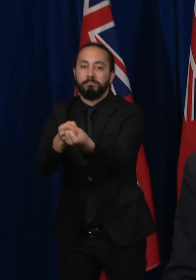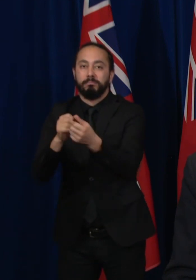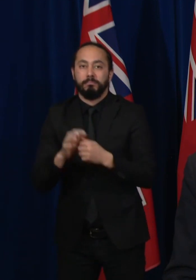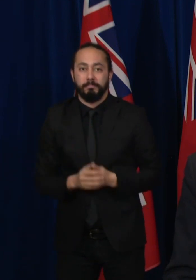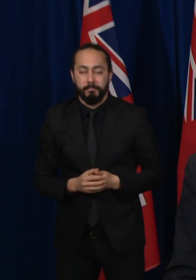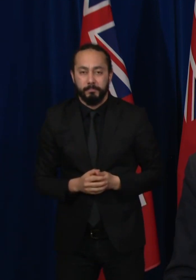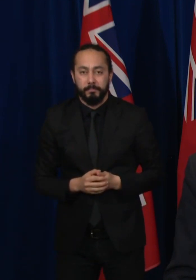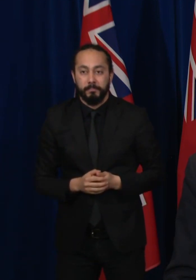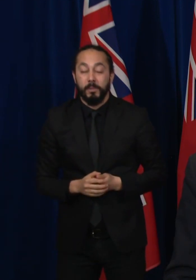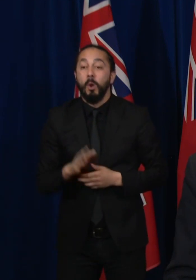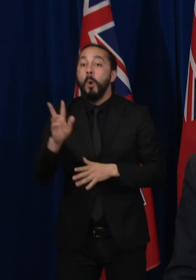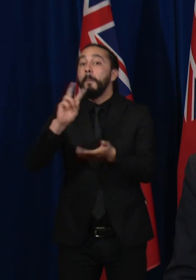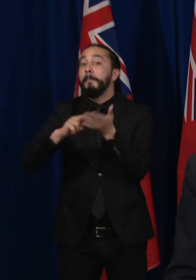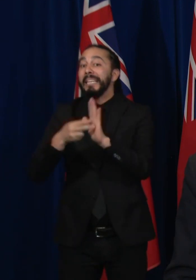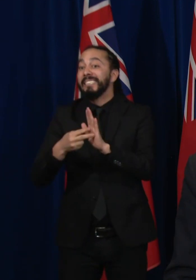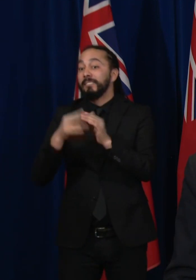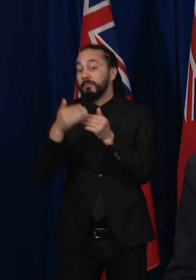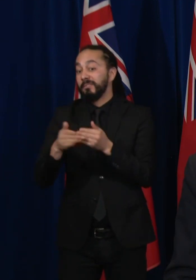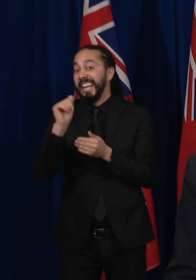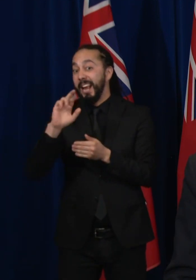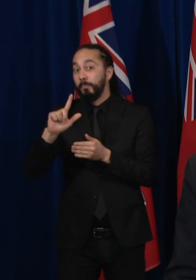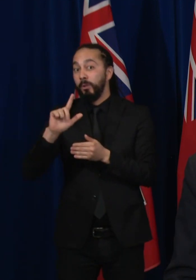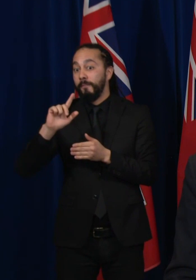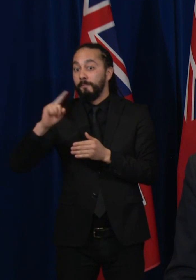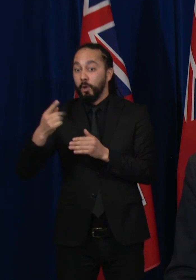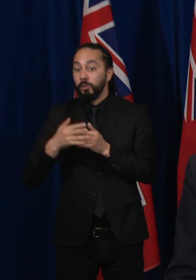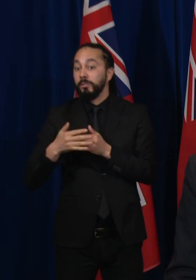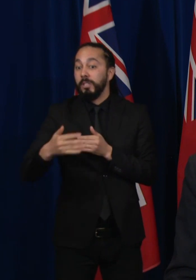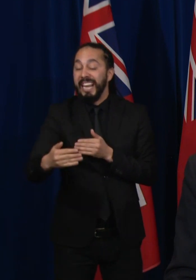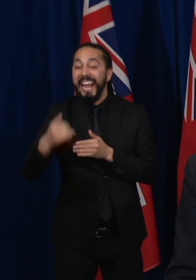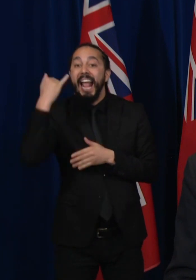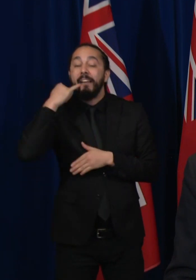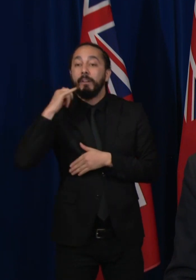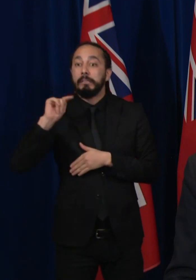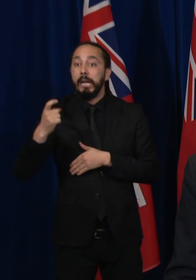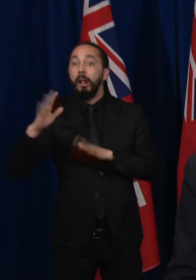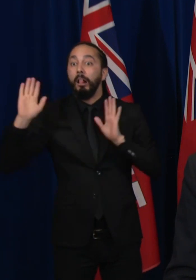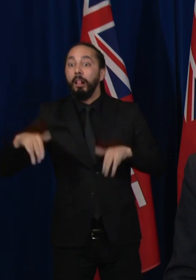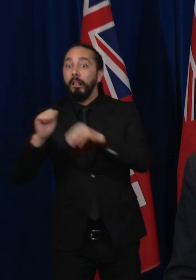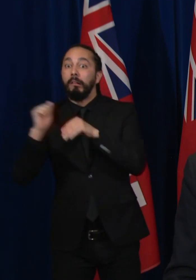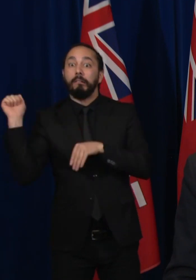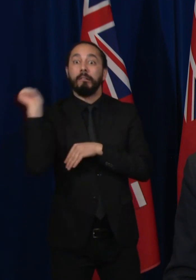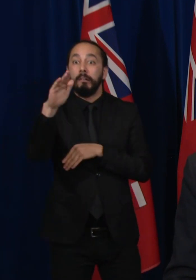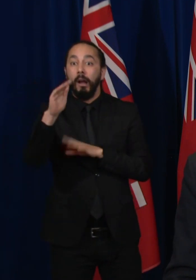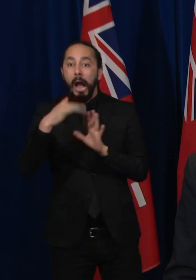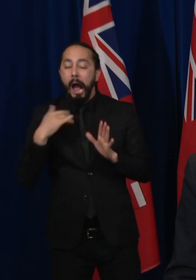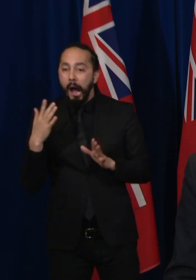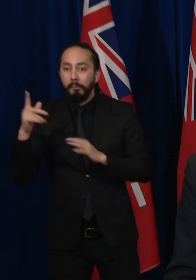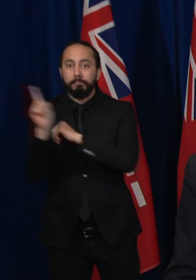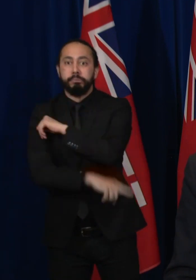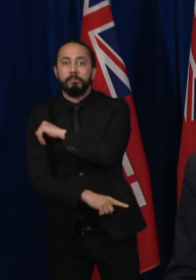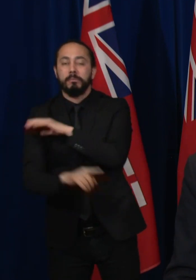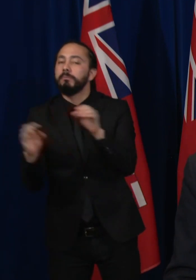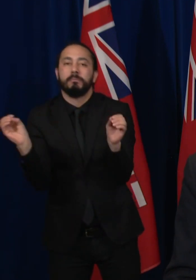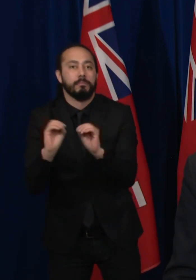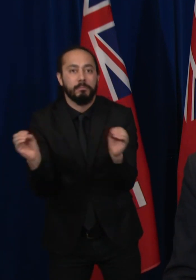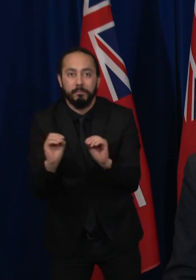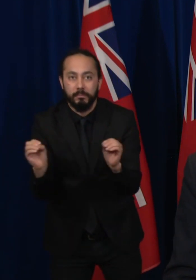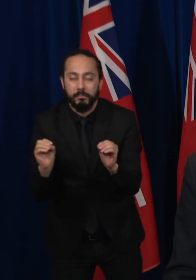we can not consecrate -- we can not hallow, this ground-- any late returns or in incomplete or The brave men, living and dead, who struggled here, late tax payments under selected